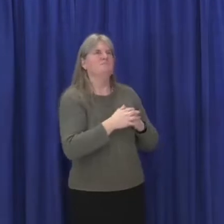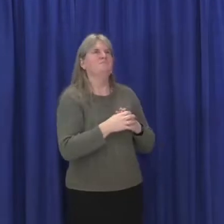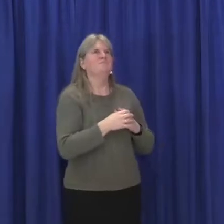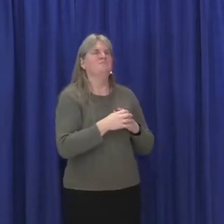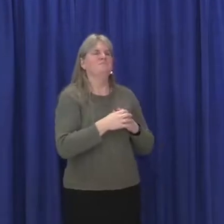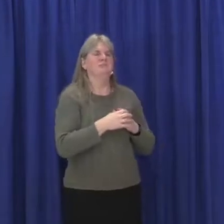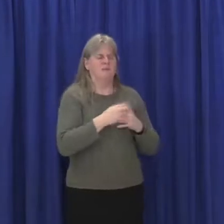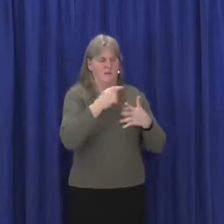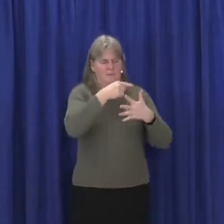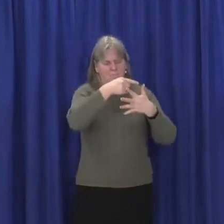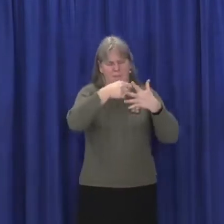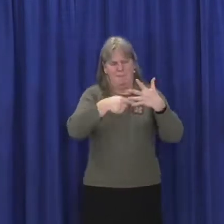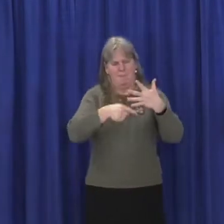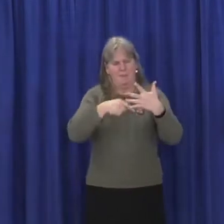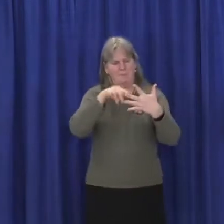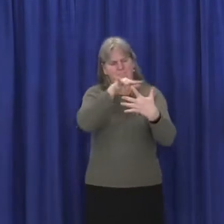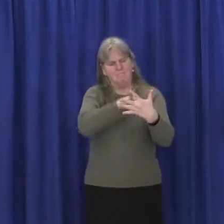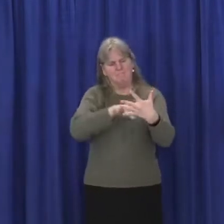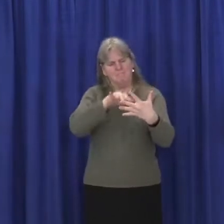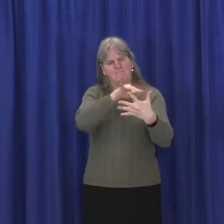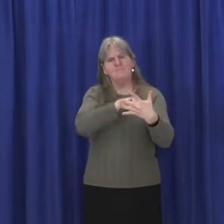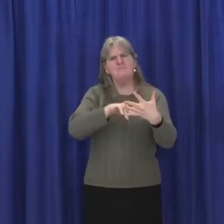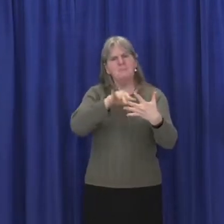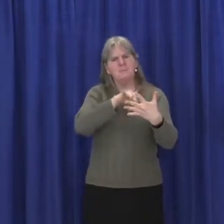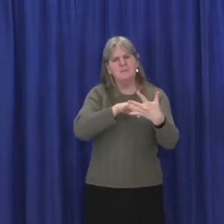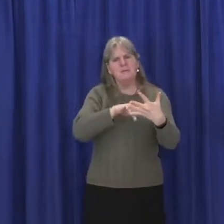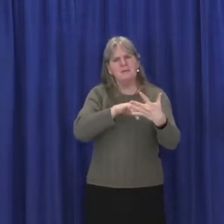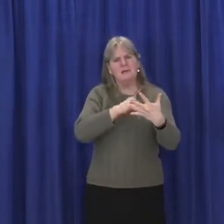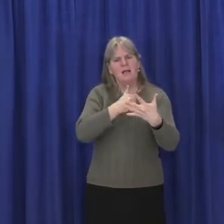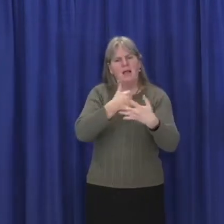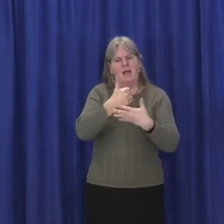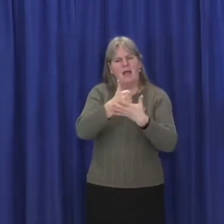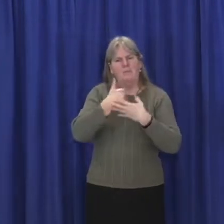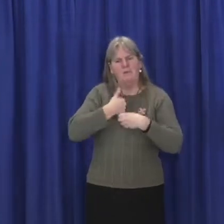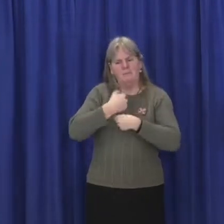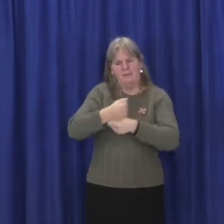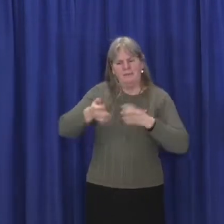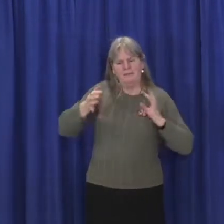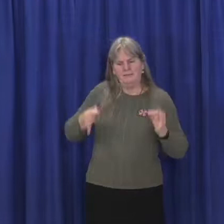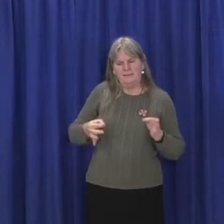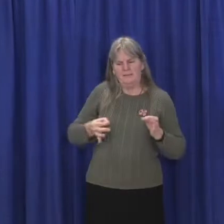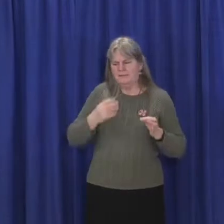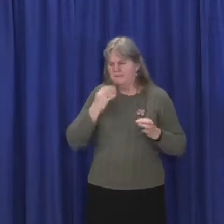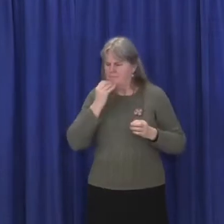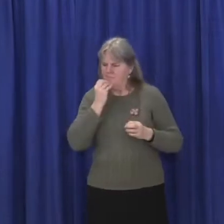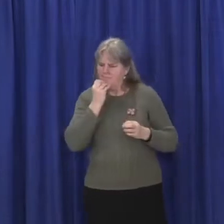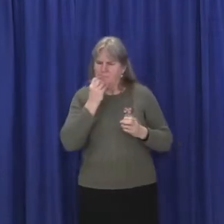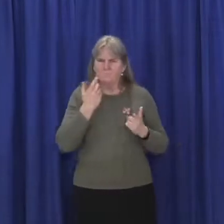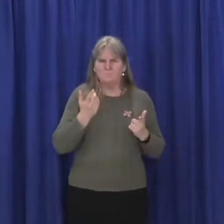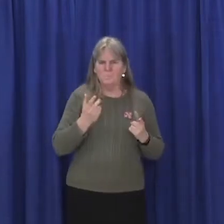will be the things that help me put together the puzzle of where are we at now, and when is